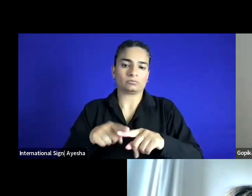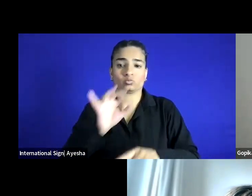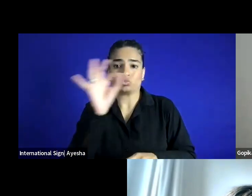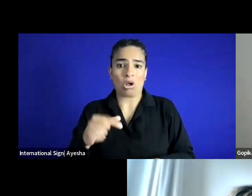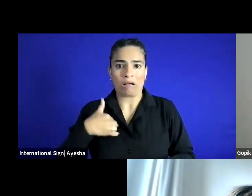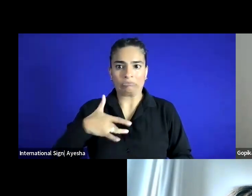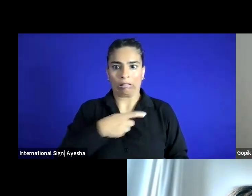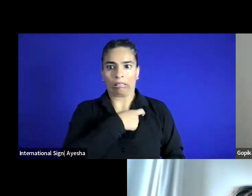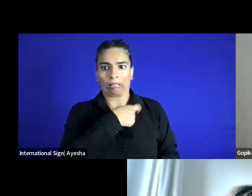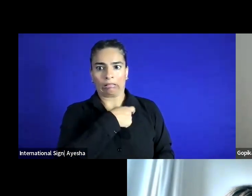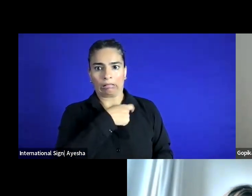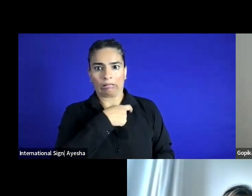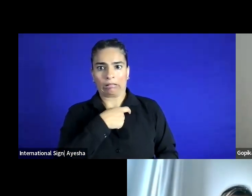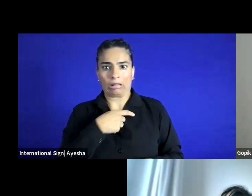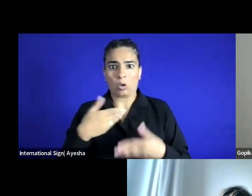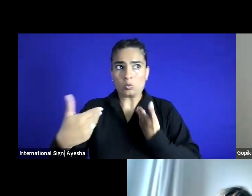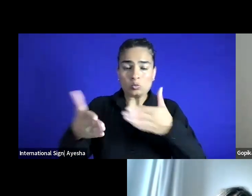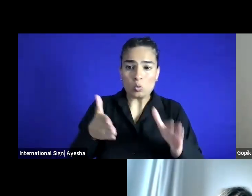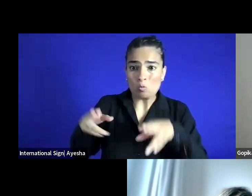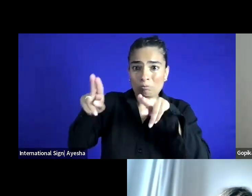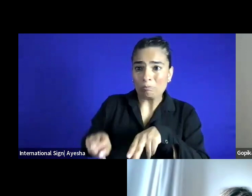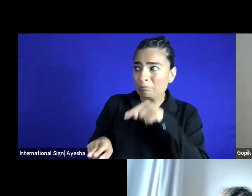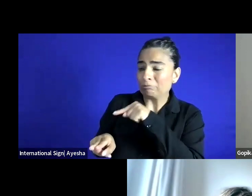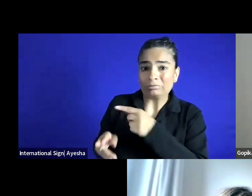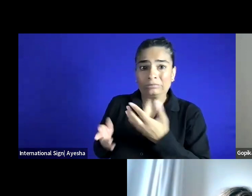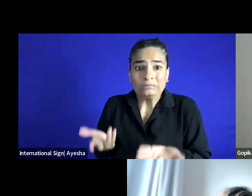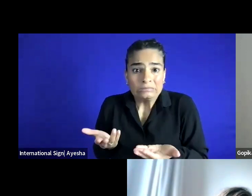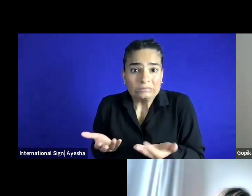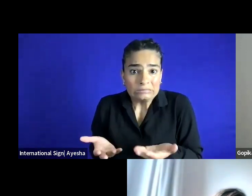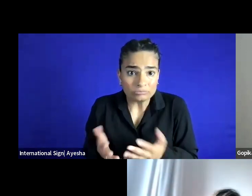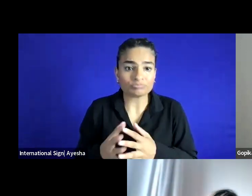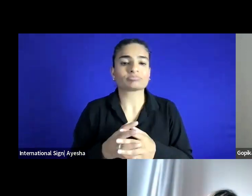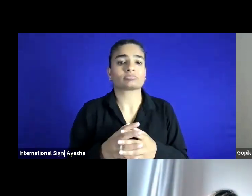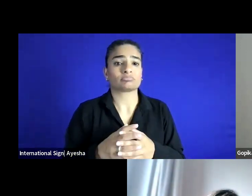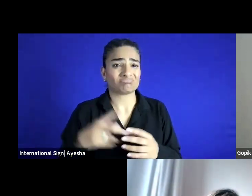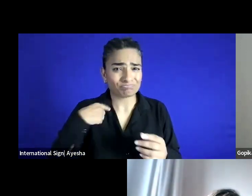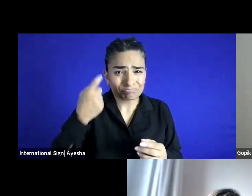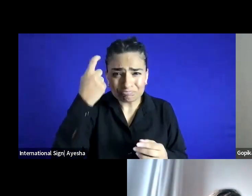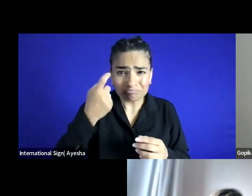I wonder, actually, if someone from our team, I don't know the answer to that question. It's a great question.